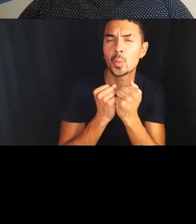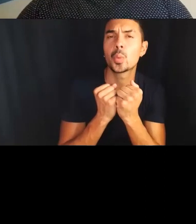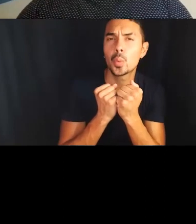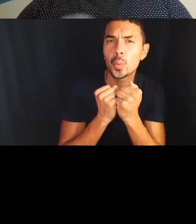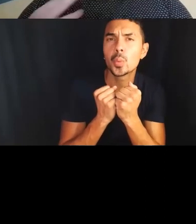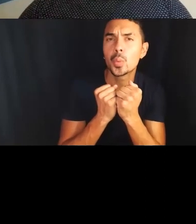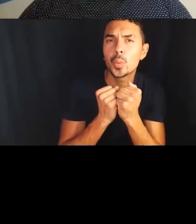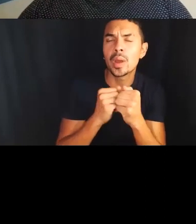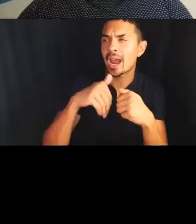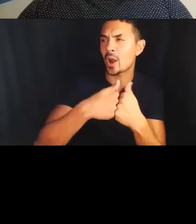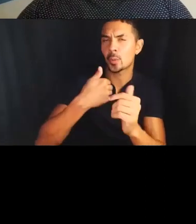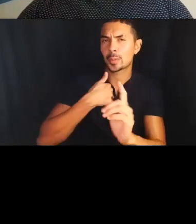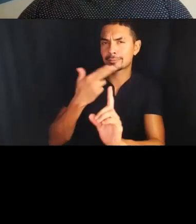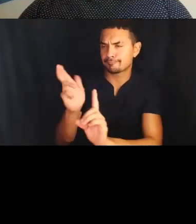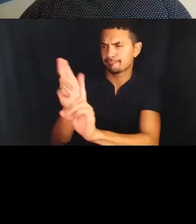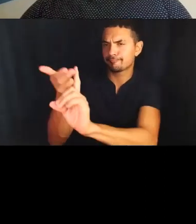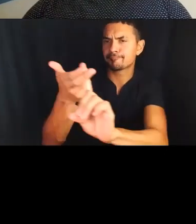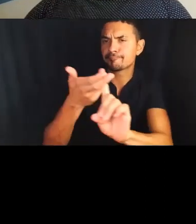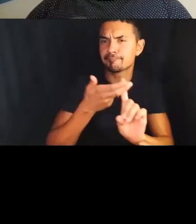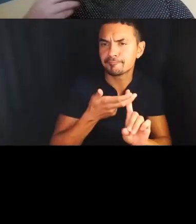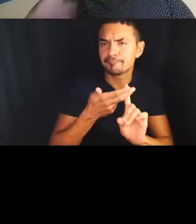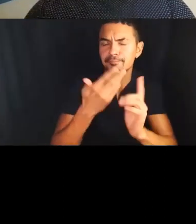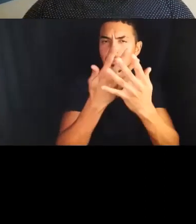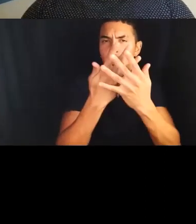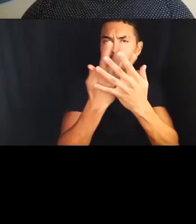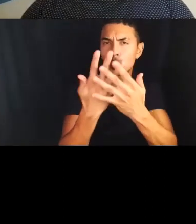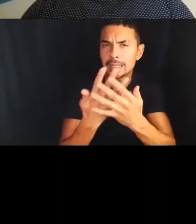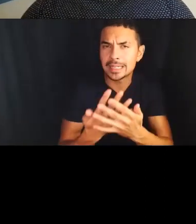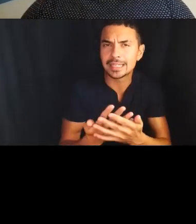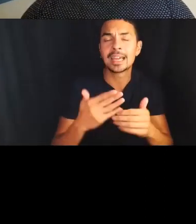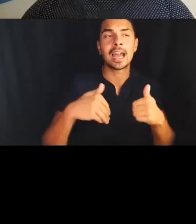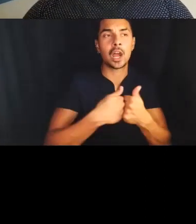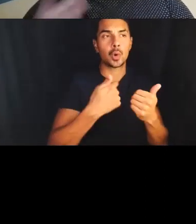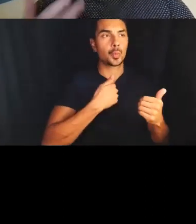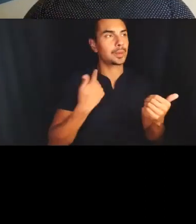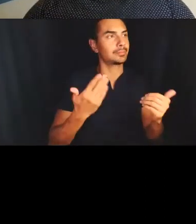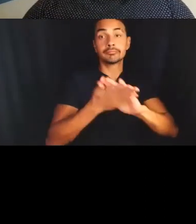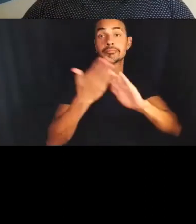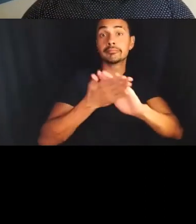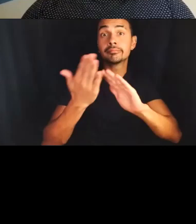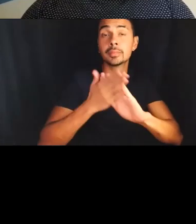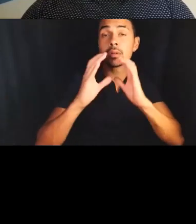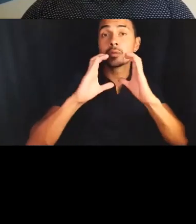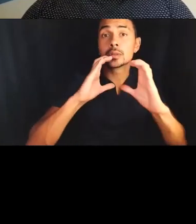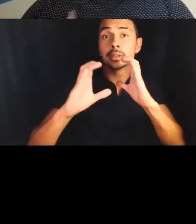for and screen for the listening sessions, the way we hold the conversations, the way we follow up with people?